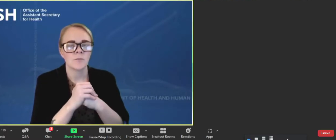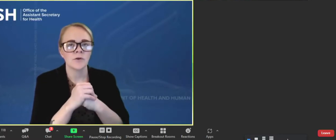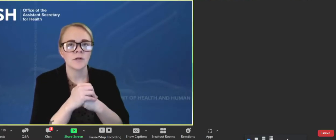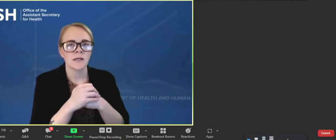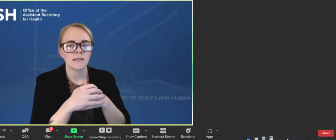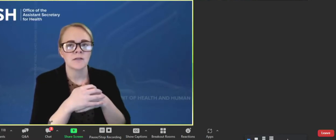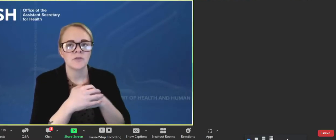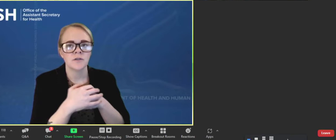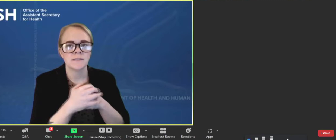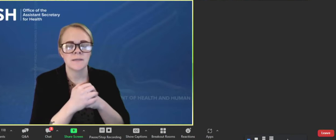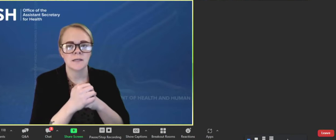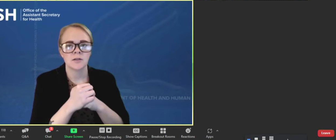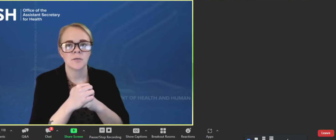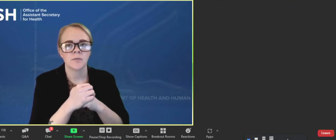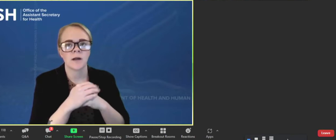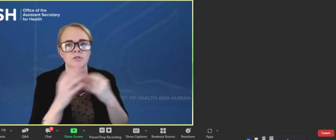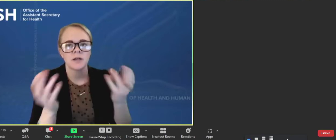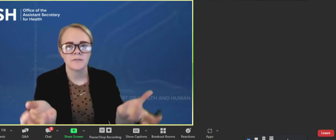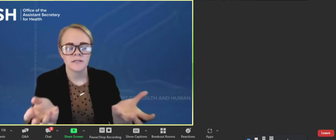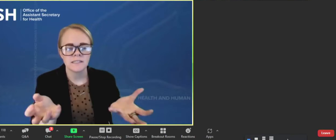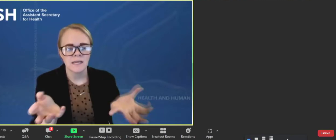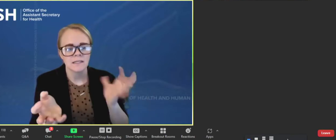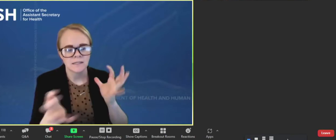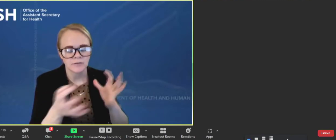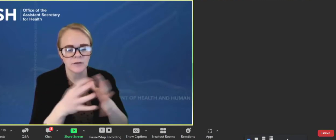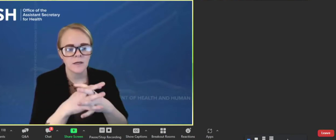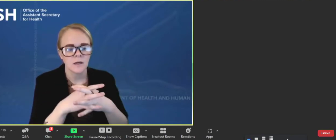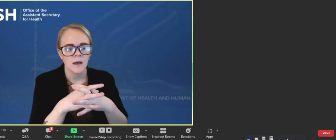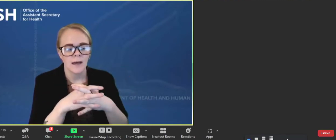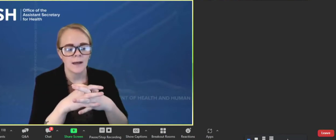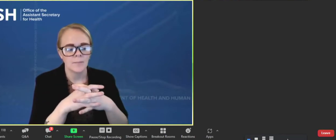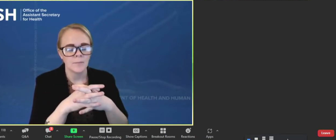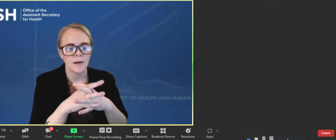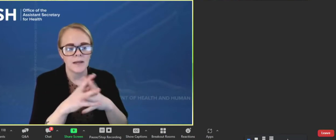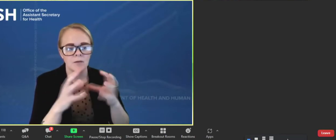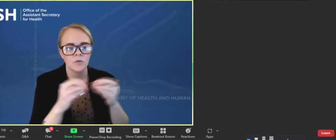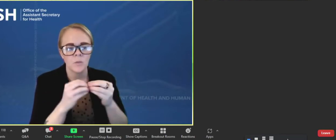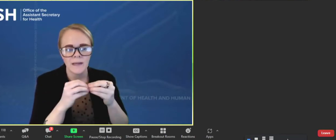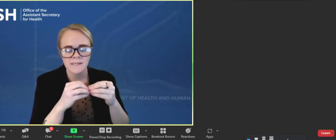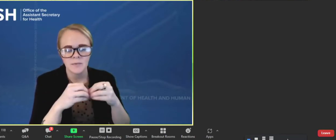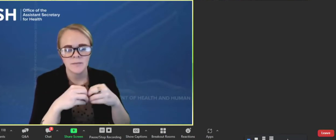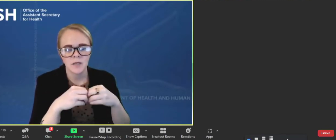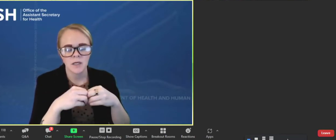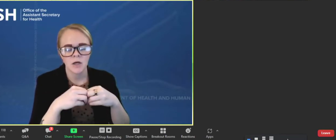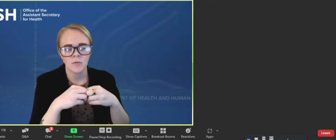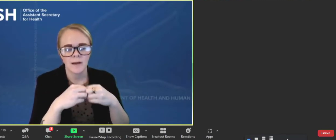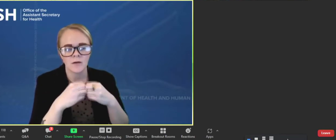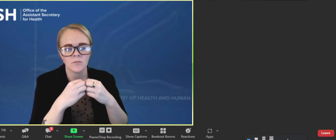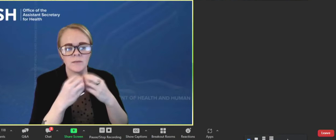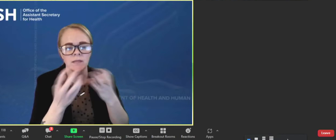I'm wondering, Elaine, if you could speak a little bit more. I'm sure every state is different, but the ways that people can about maybe